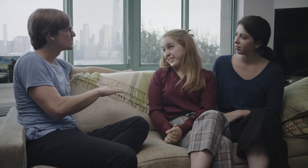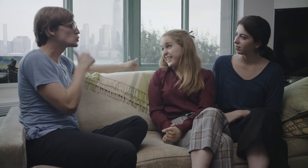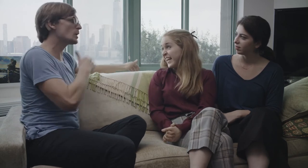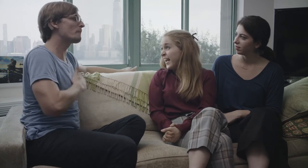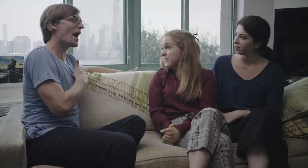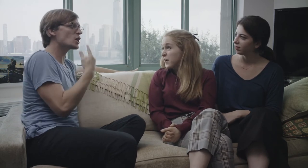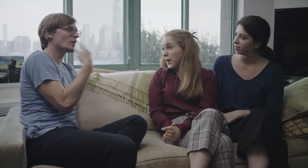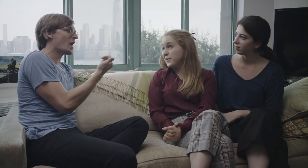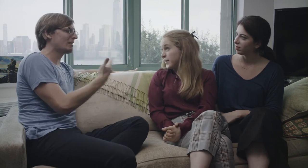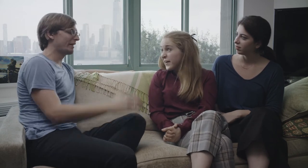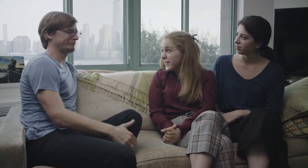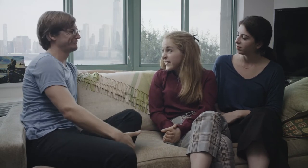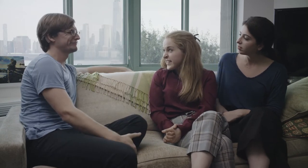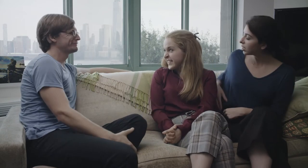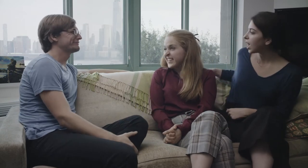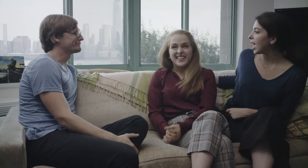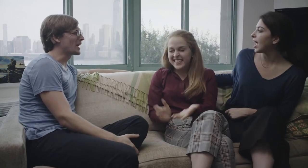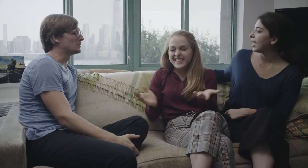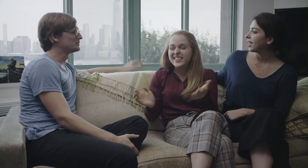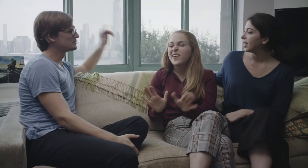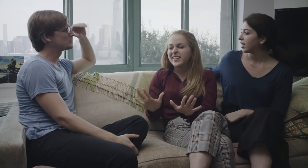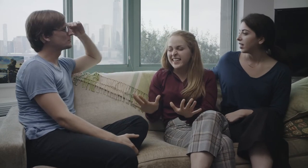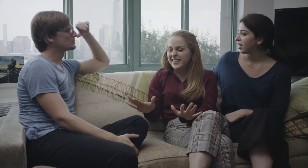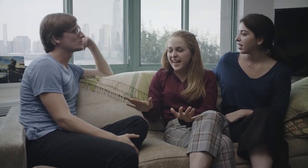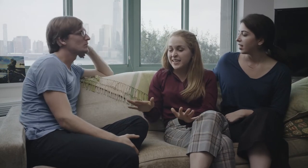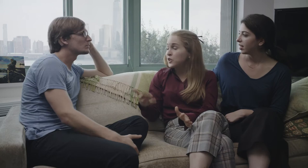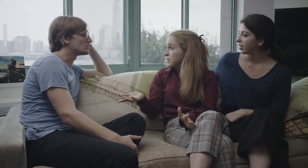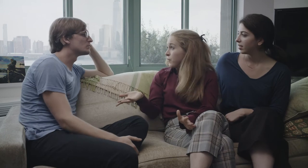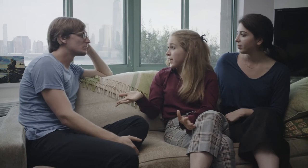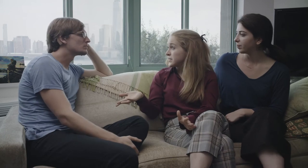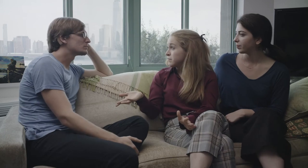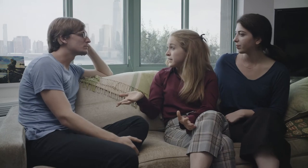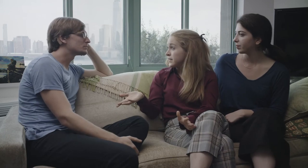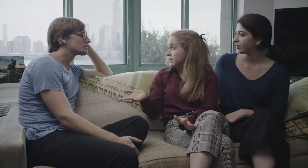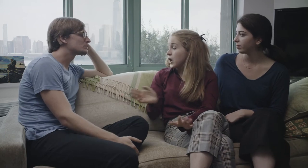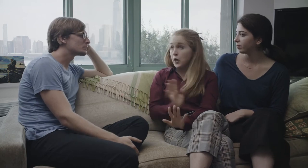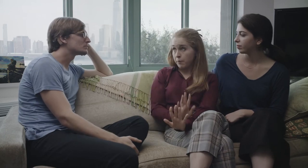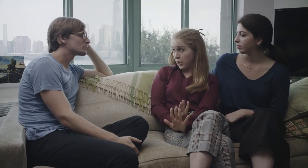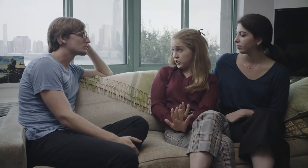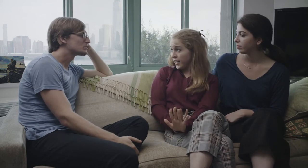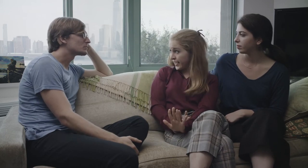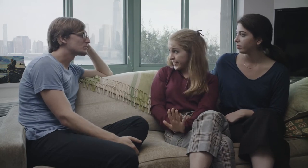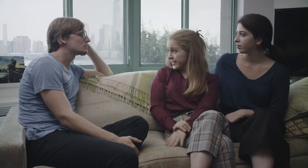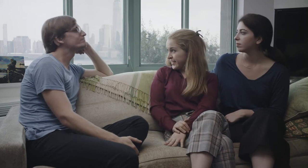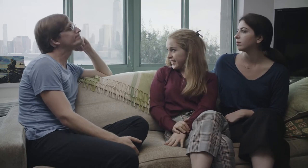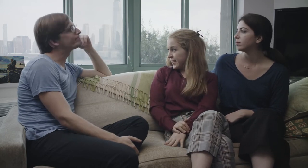You don't have to apologize for that, yeah. : Oh, no. -: Never apologize. : Totally. And that, it took me a while to be unapologetic